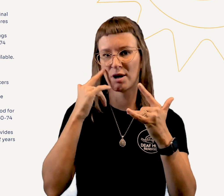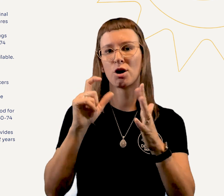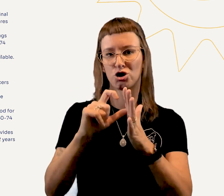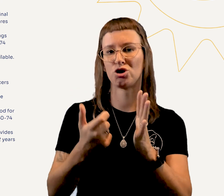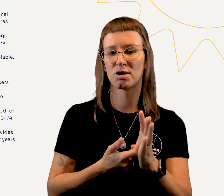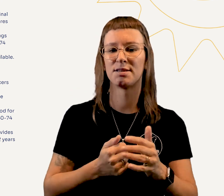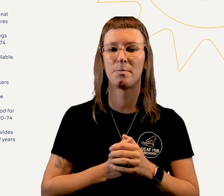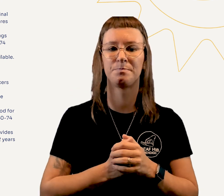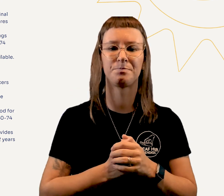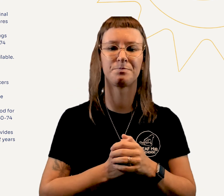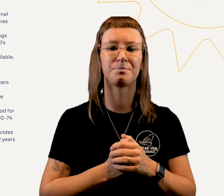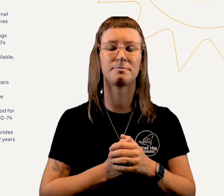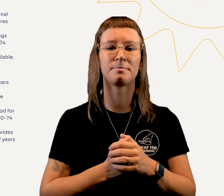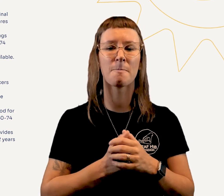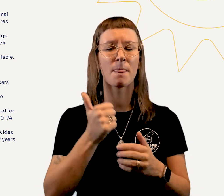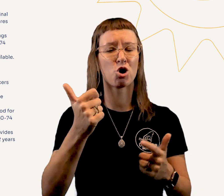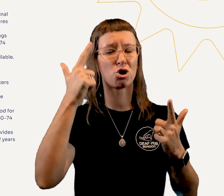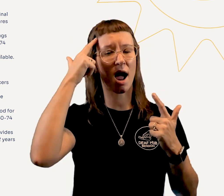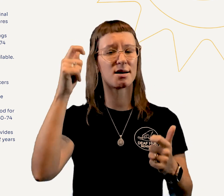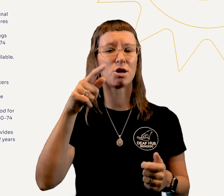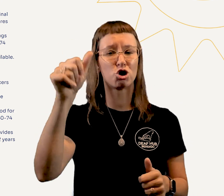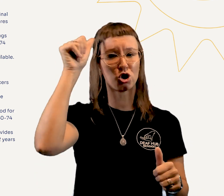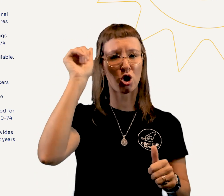know what your breasts normally look and feel like so you know when changes occur.